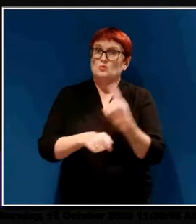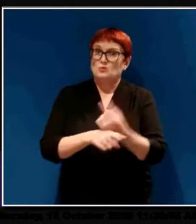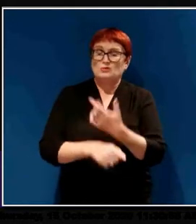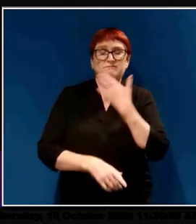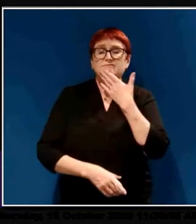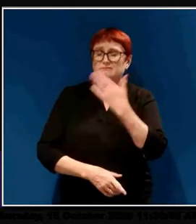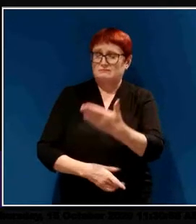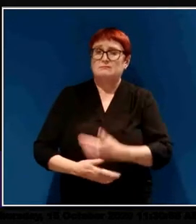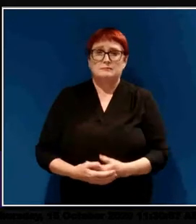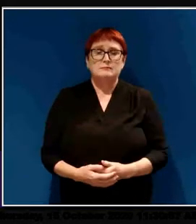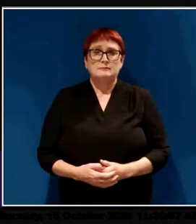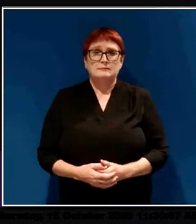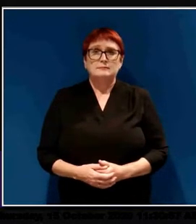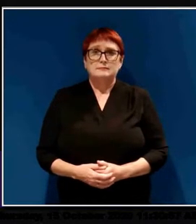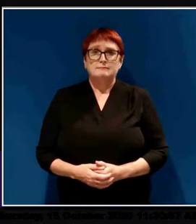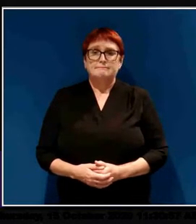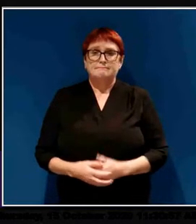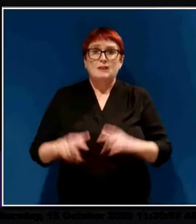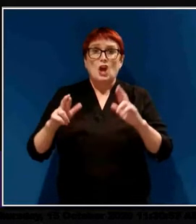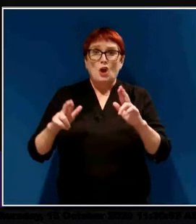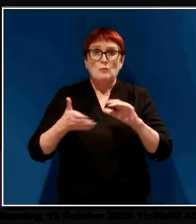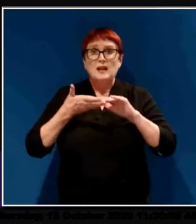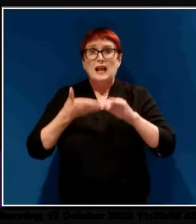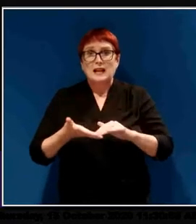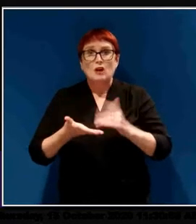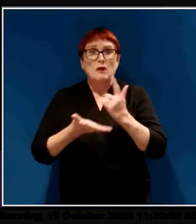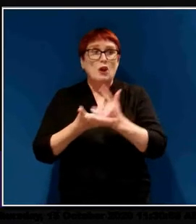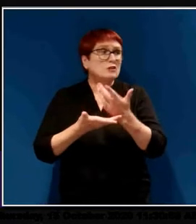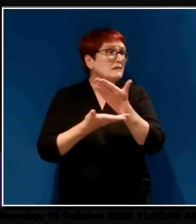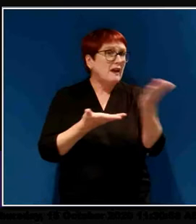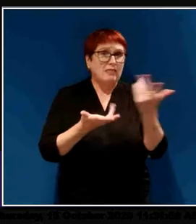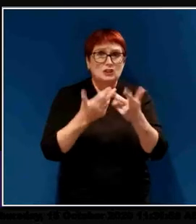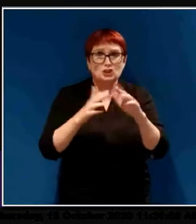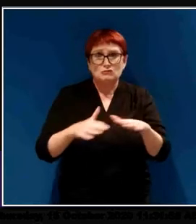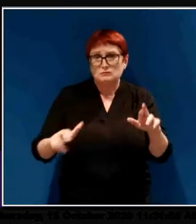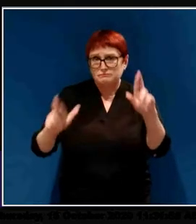Hopefully we can help a lot of other kids, too. We hope so.